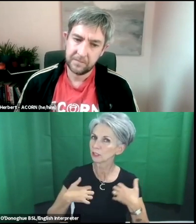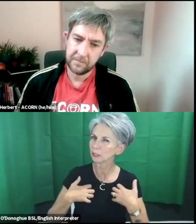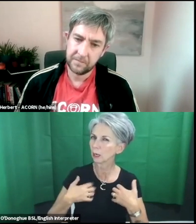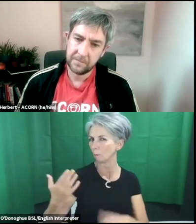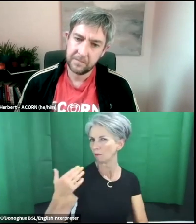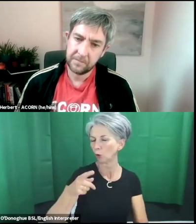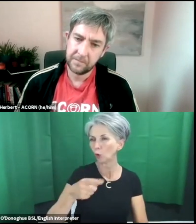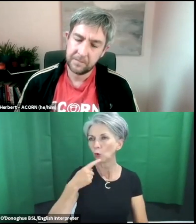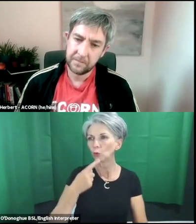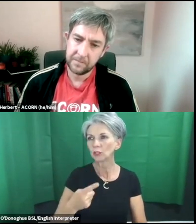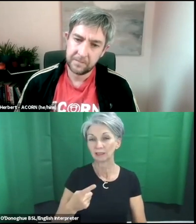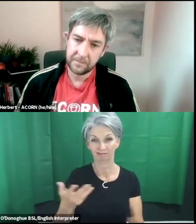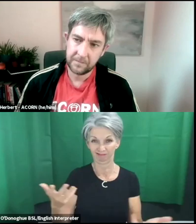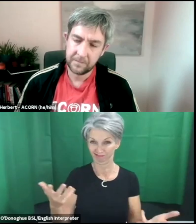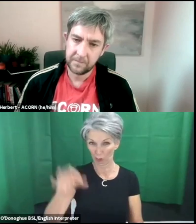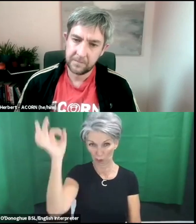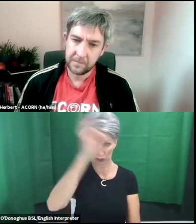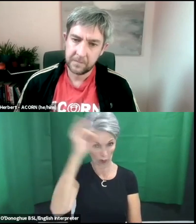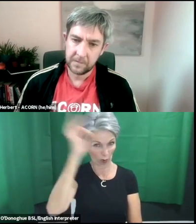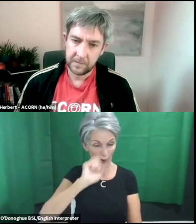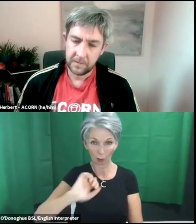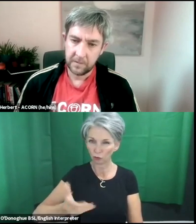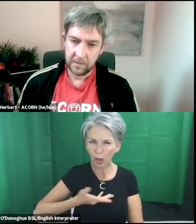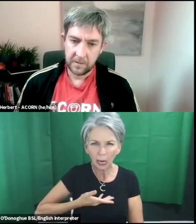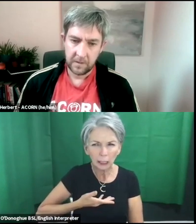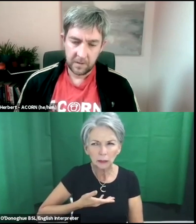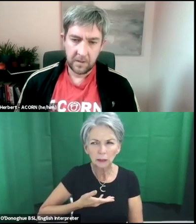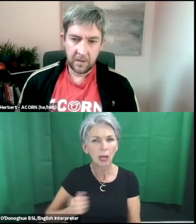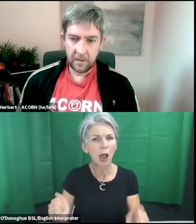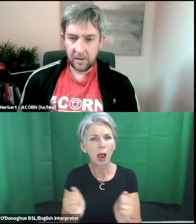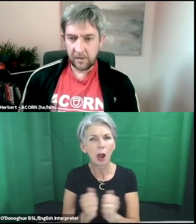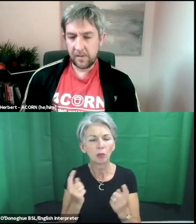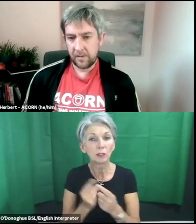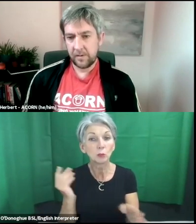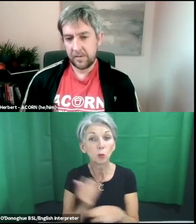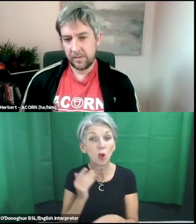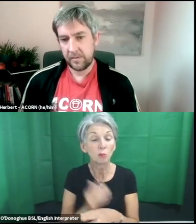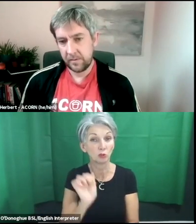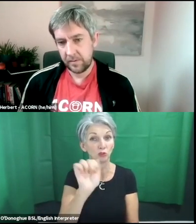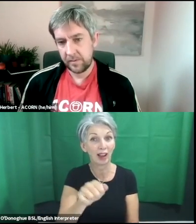that we don't know our rights and we don't know how things work. And I think it's both the case that individuals don't know their rights